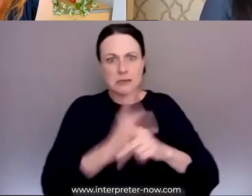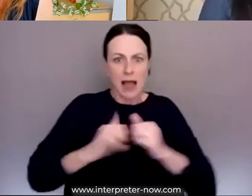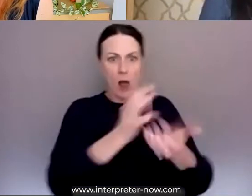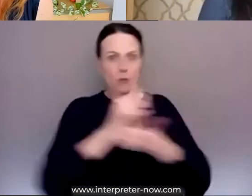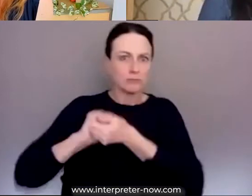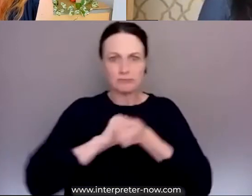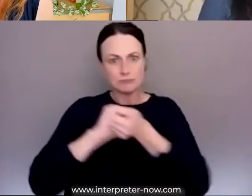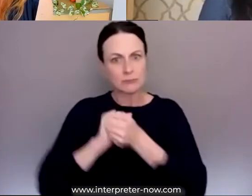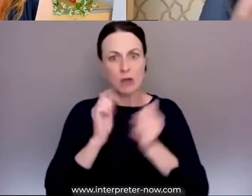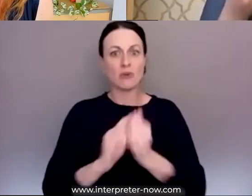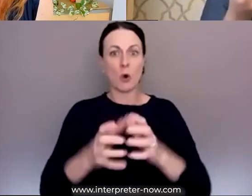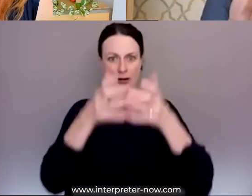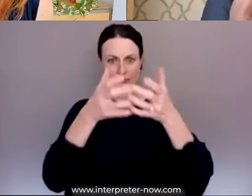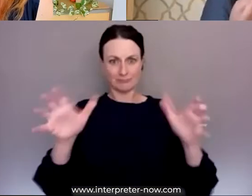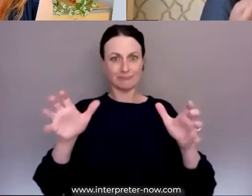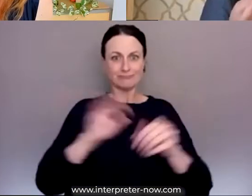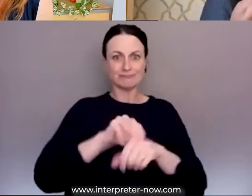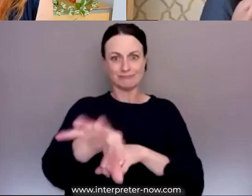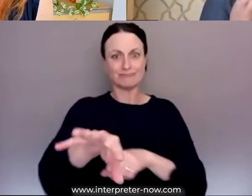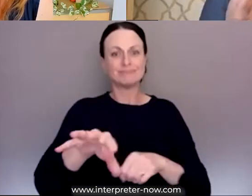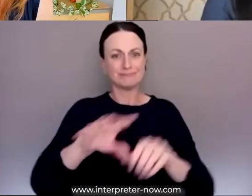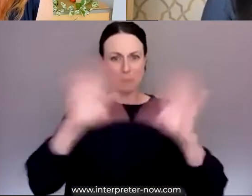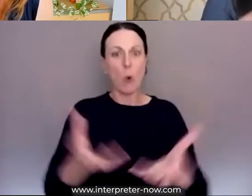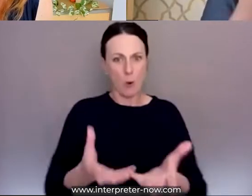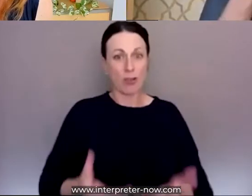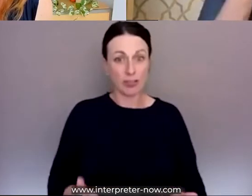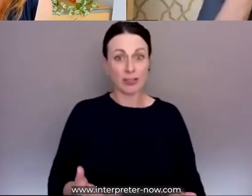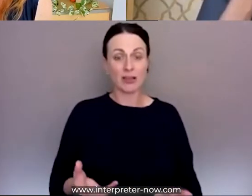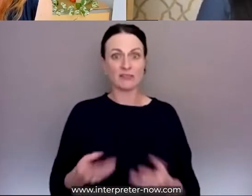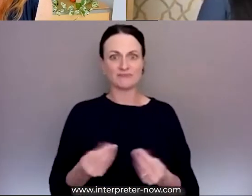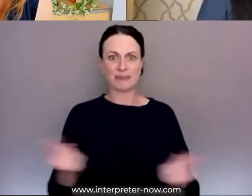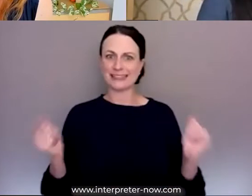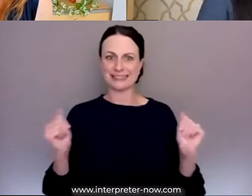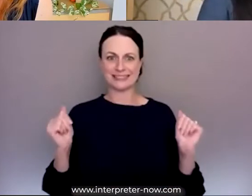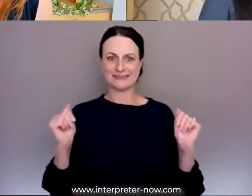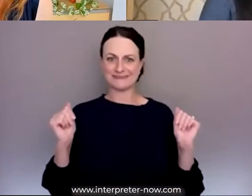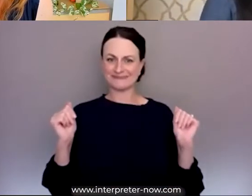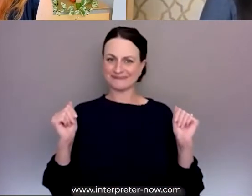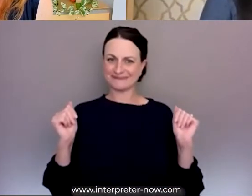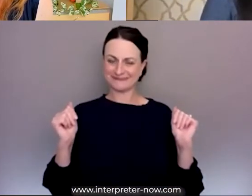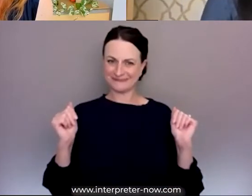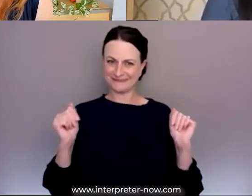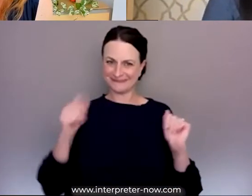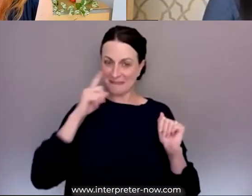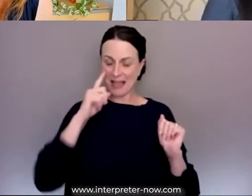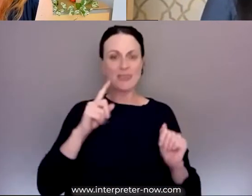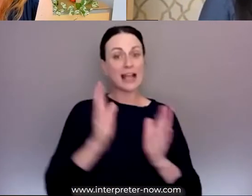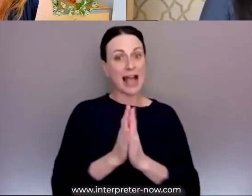good of the whole for a moment. And it passed. I think when I ask people what we can do is to remember that spirit.